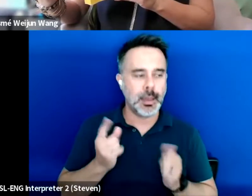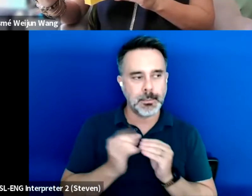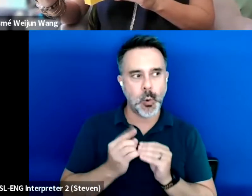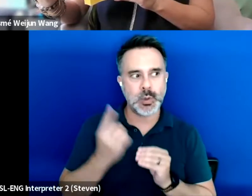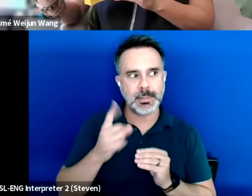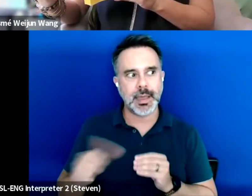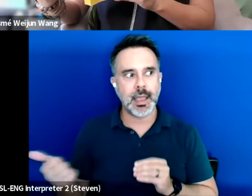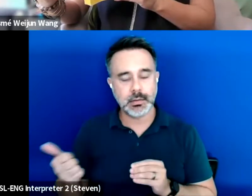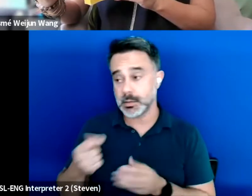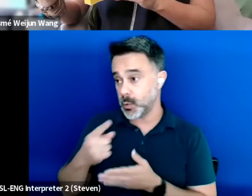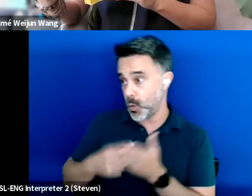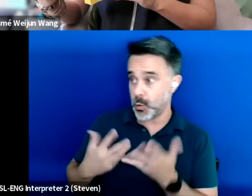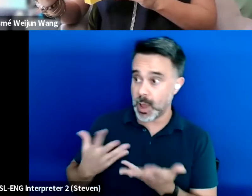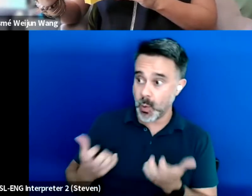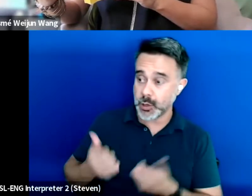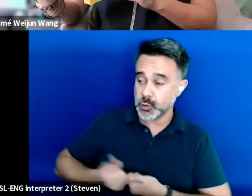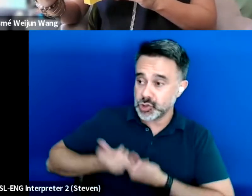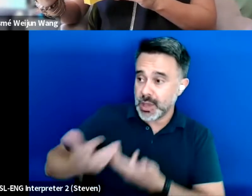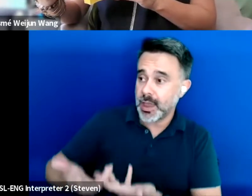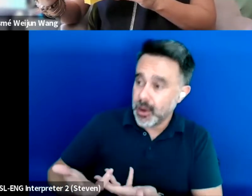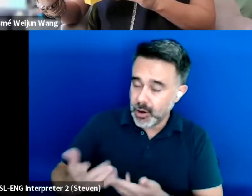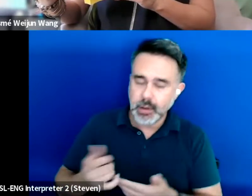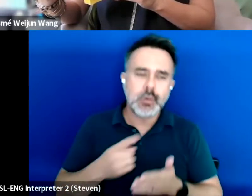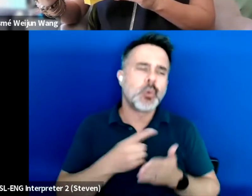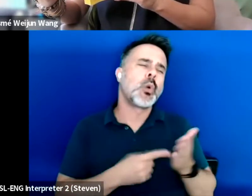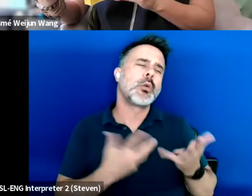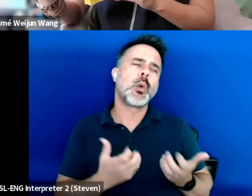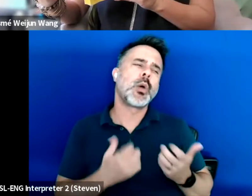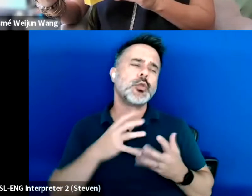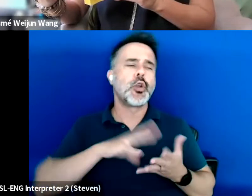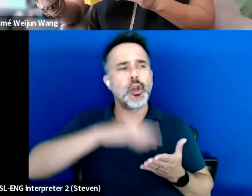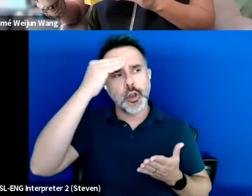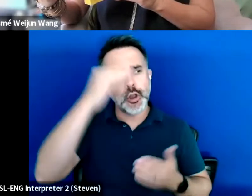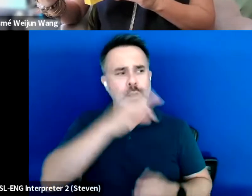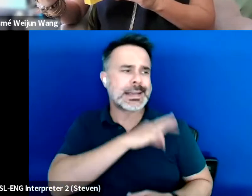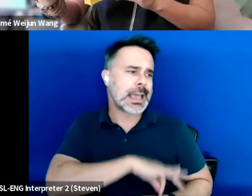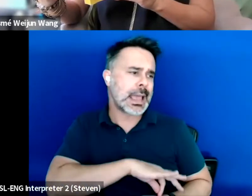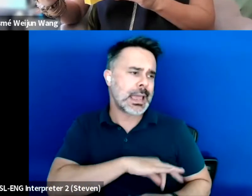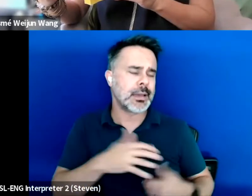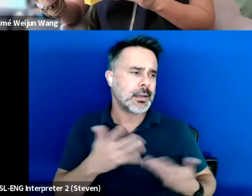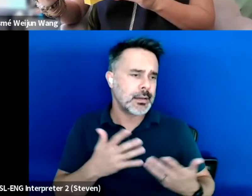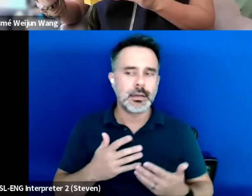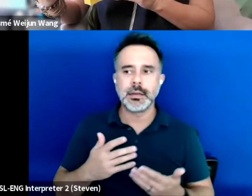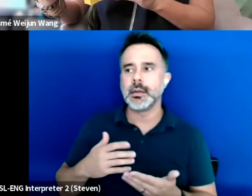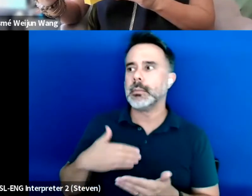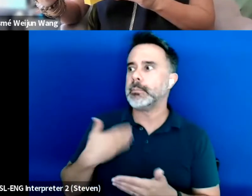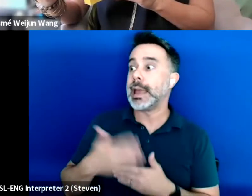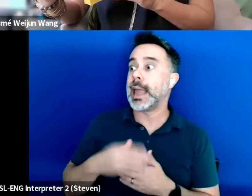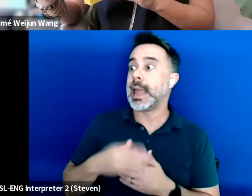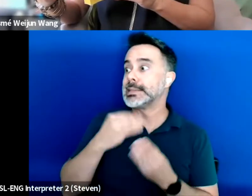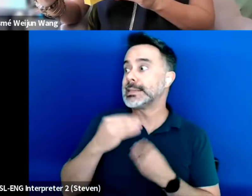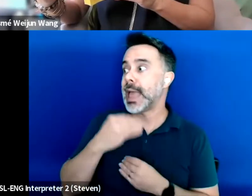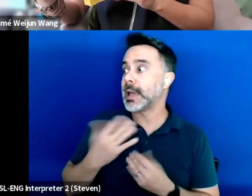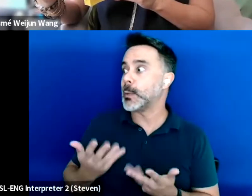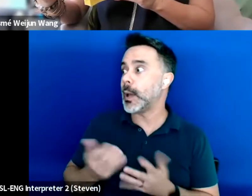In putting together this book, I realized that life is one never-ending edit. Sounds like a cheesy metaphor, but it's true!